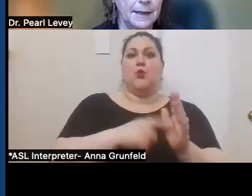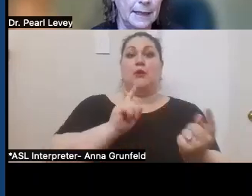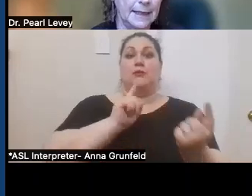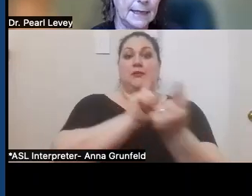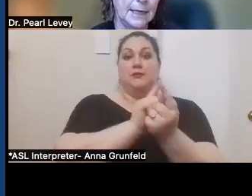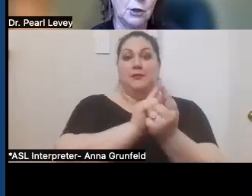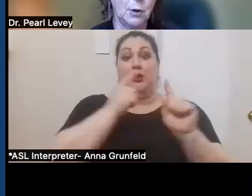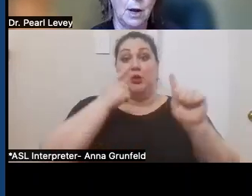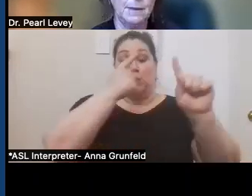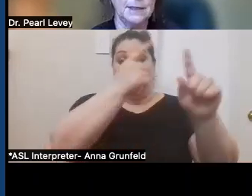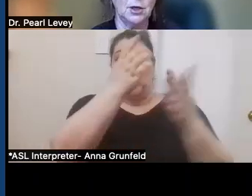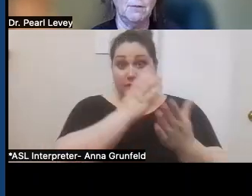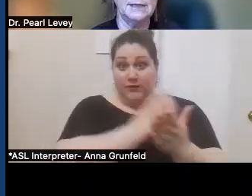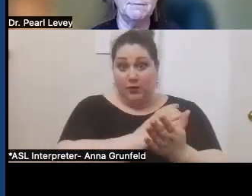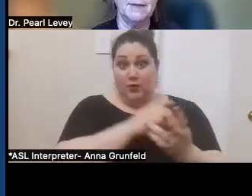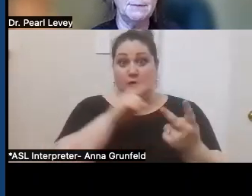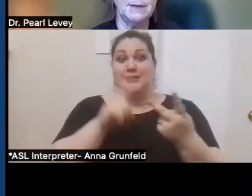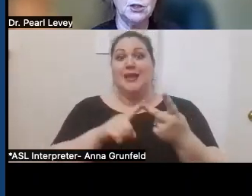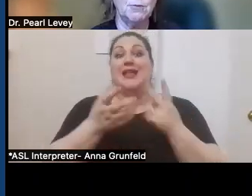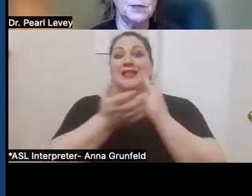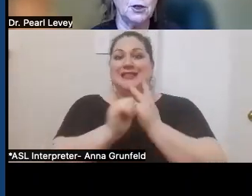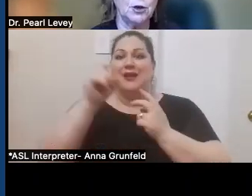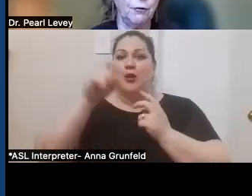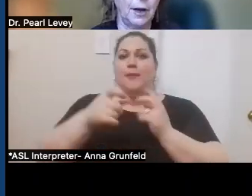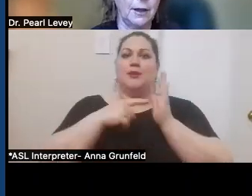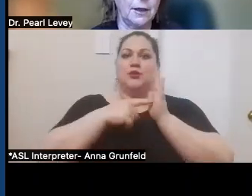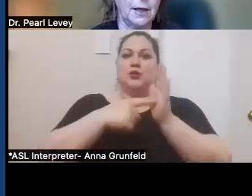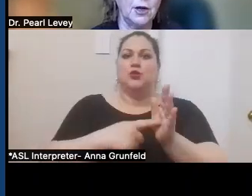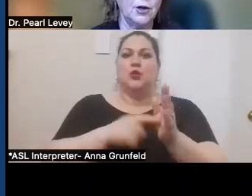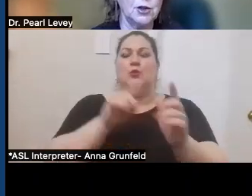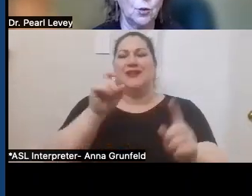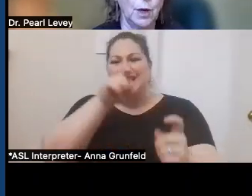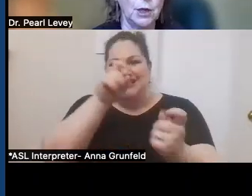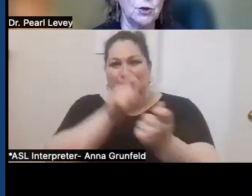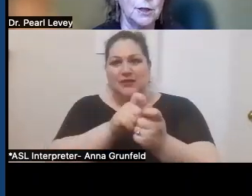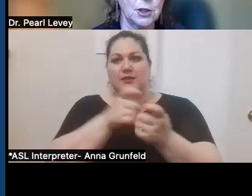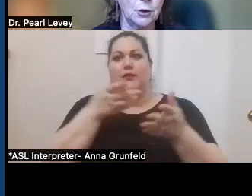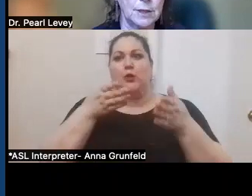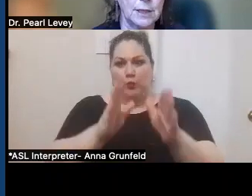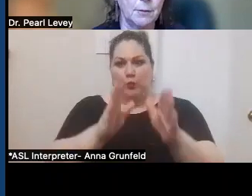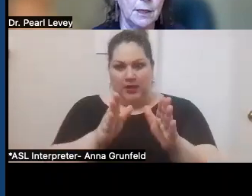Essential requirements and competency must be determined in good faith and not as a way to exclude someone.